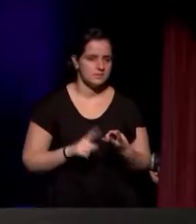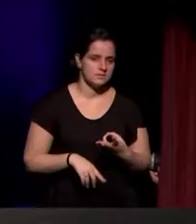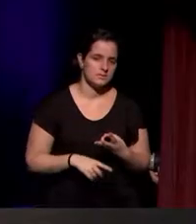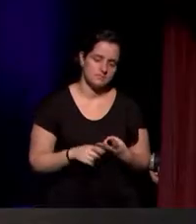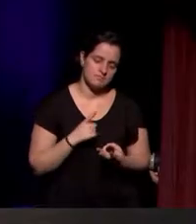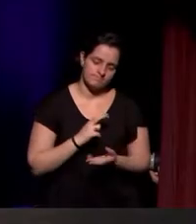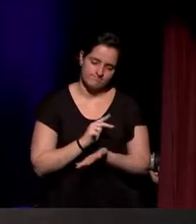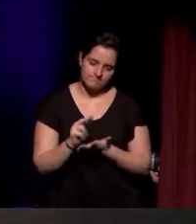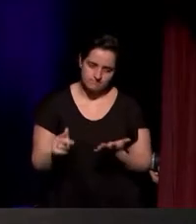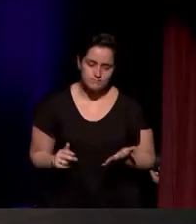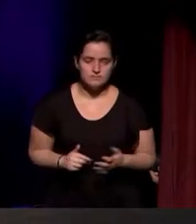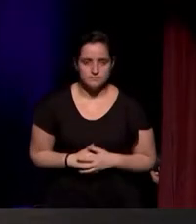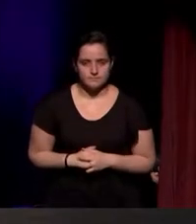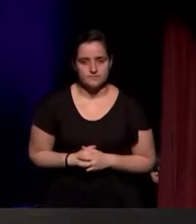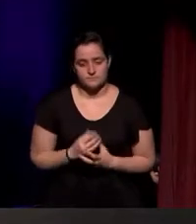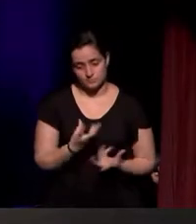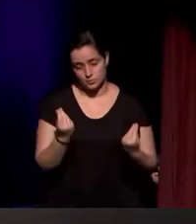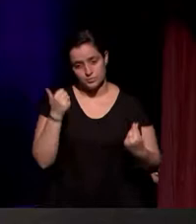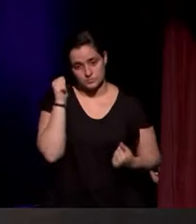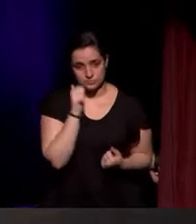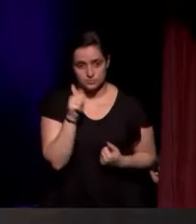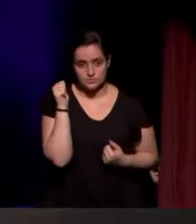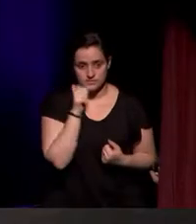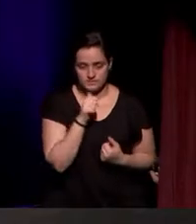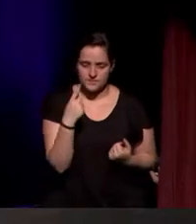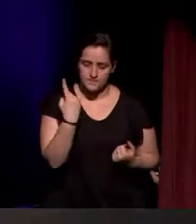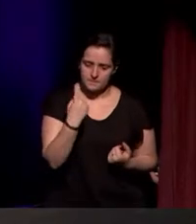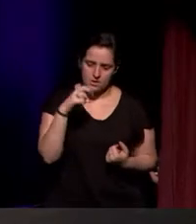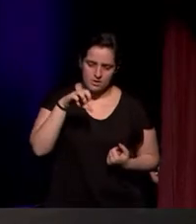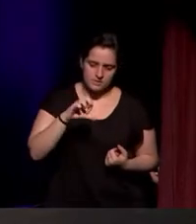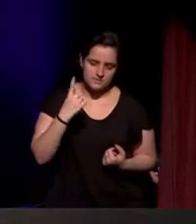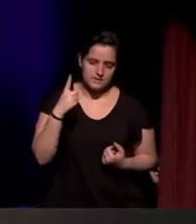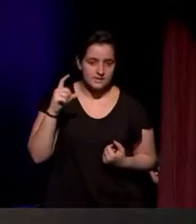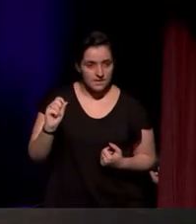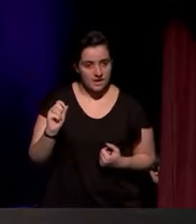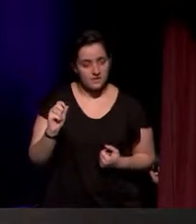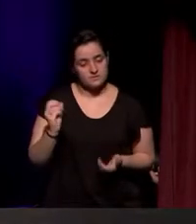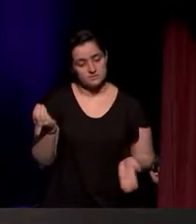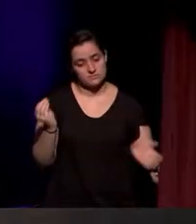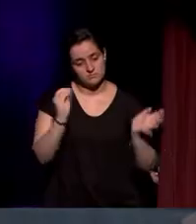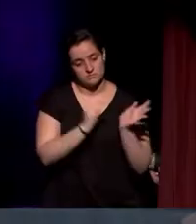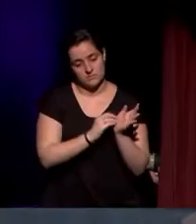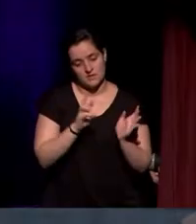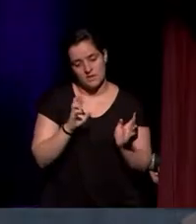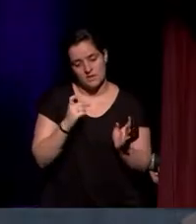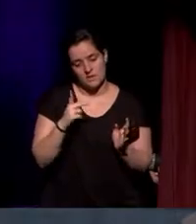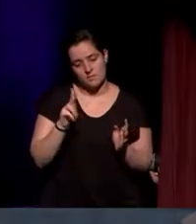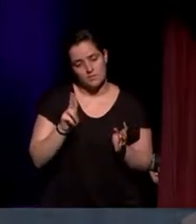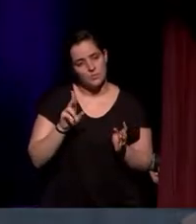and many women. In 1910, with the implantation of the Republic in Portugal,